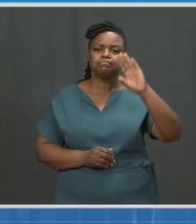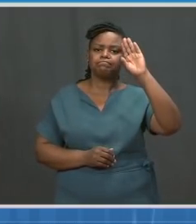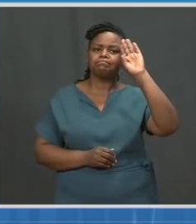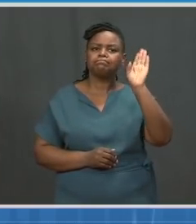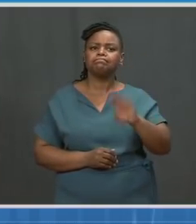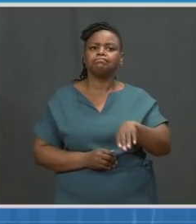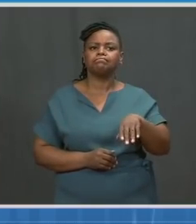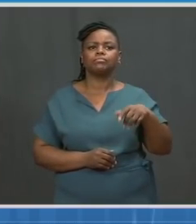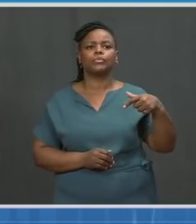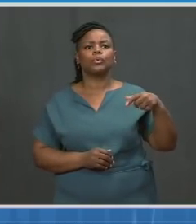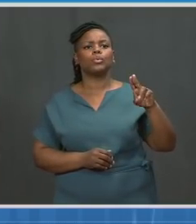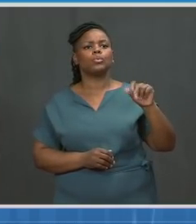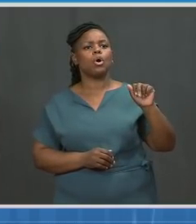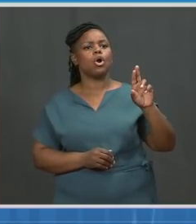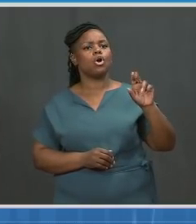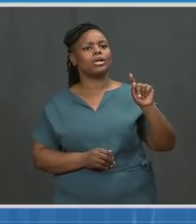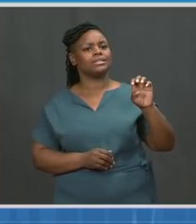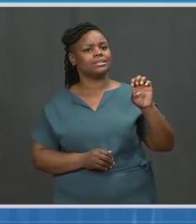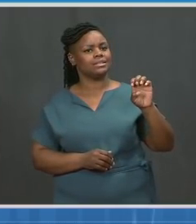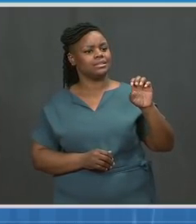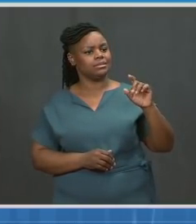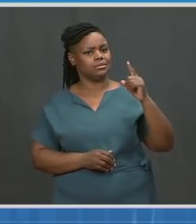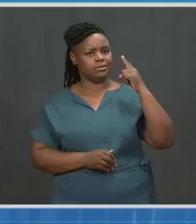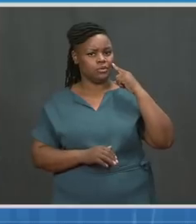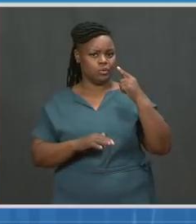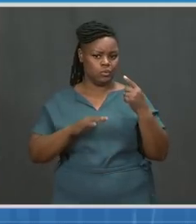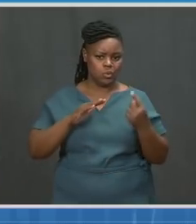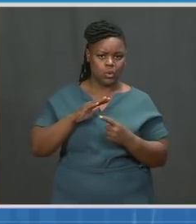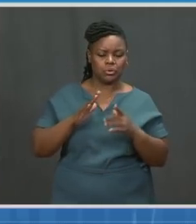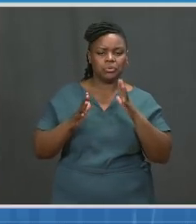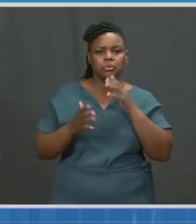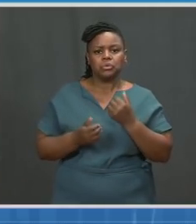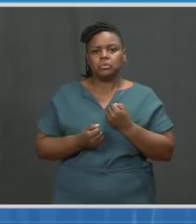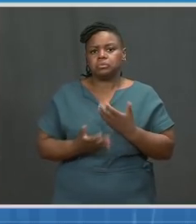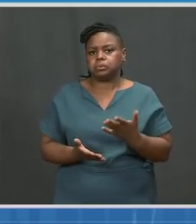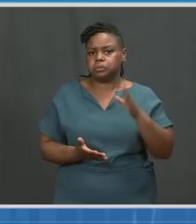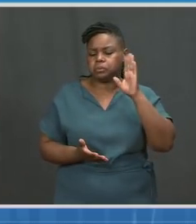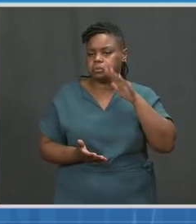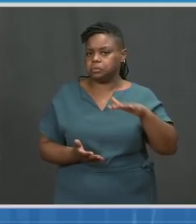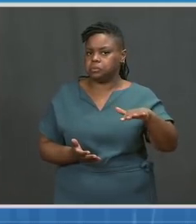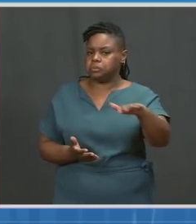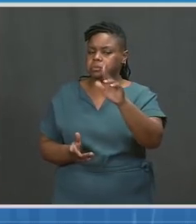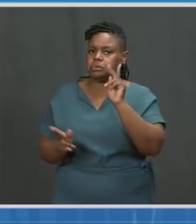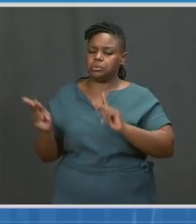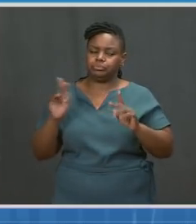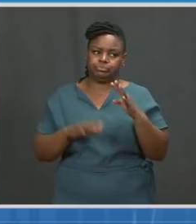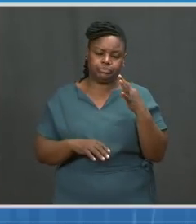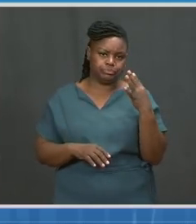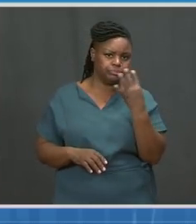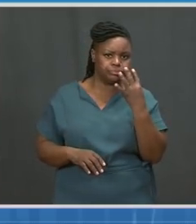throughout the pandemic have been exhausting. I know that we all miss the things that we used to do before the pandemic,